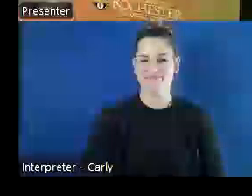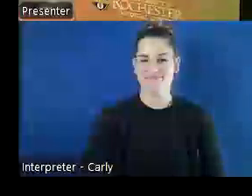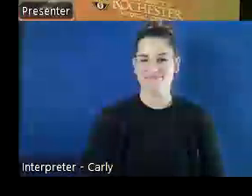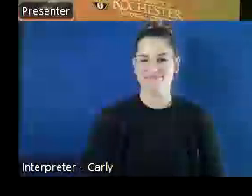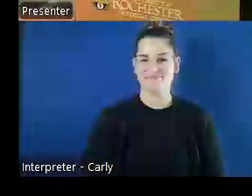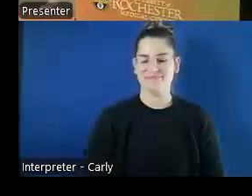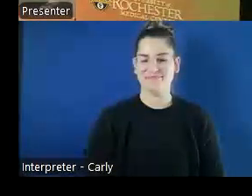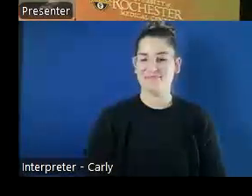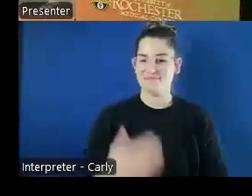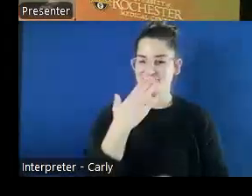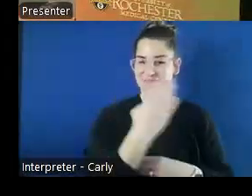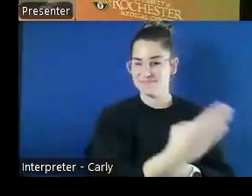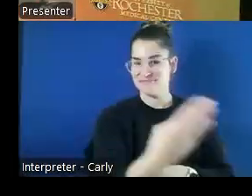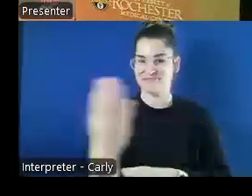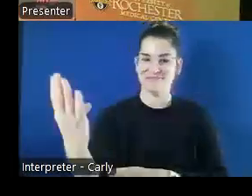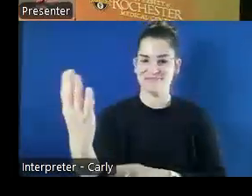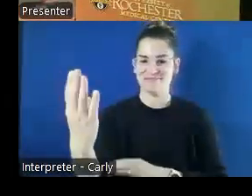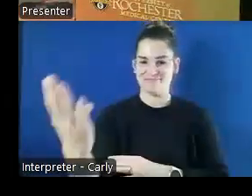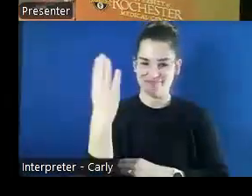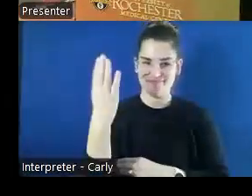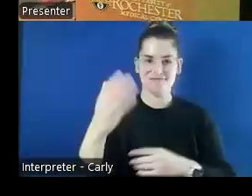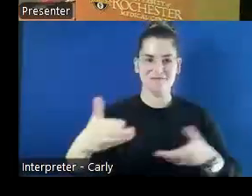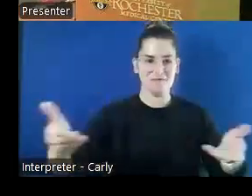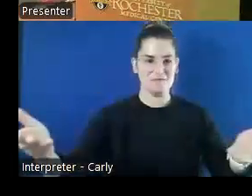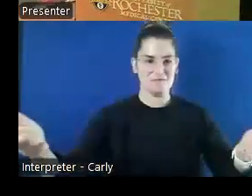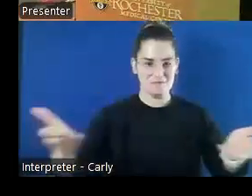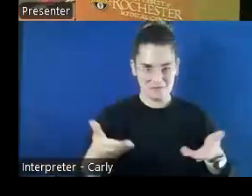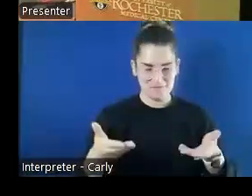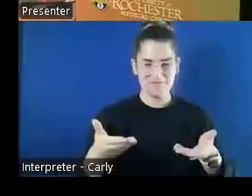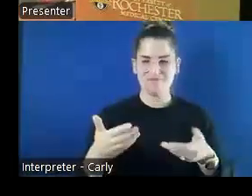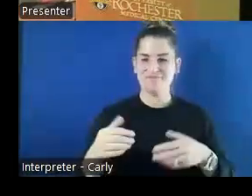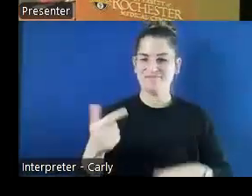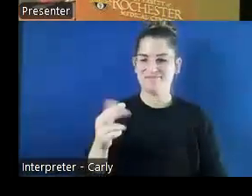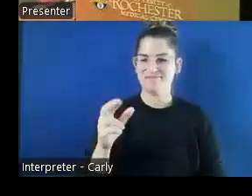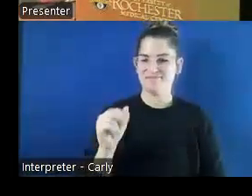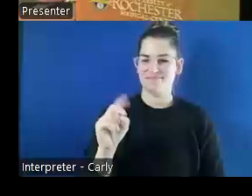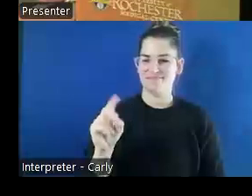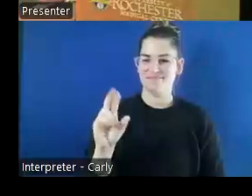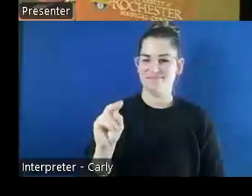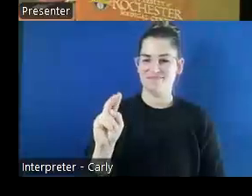good morning everybody Welcome to Roman rounds this month we have our presentation from the